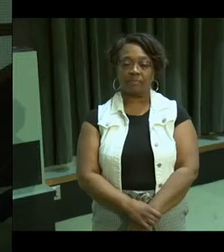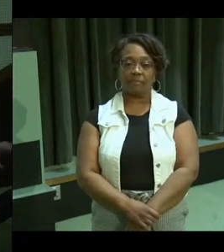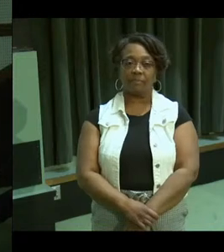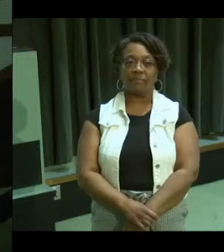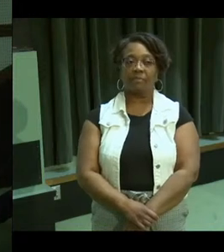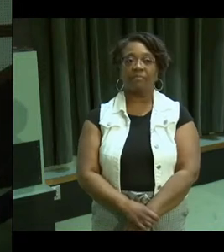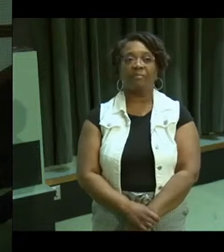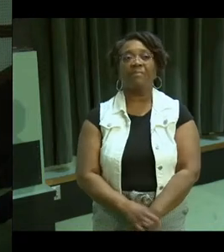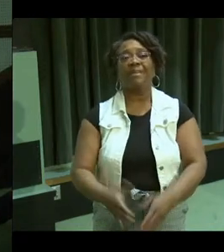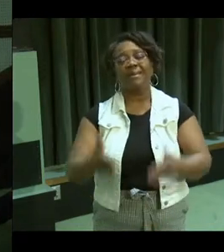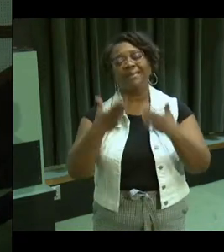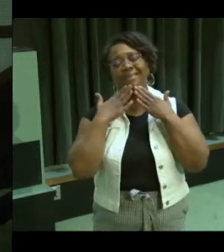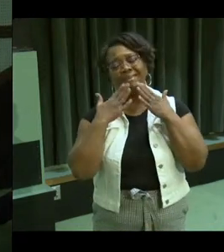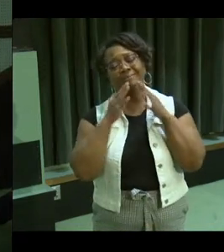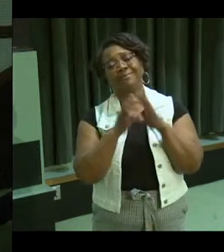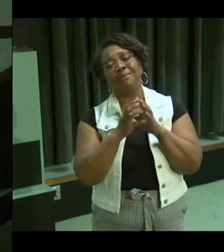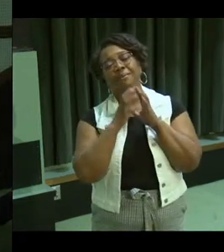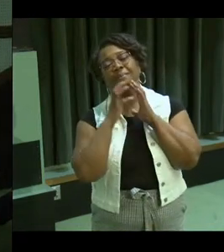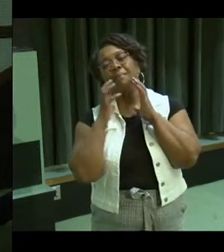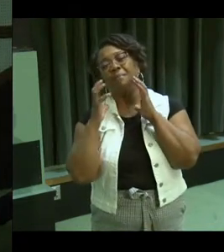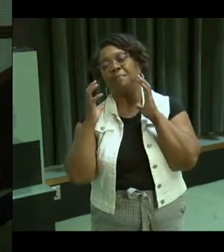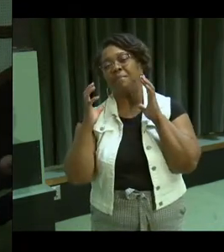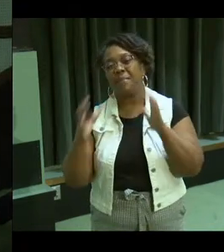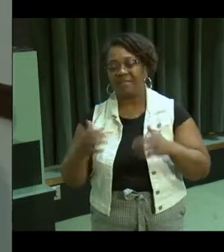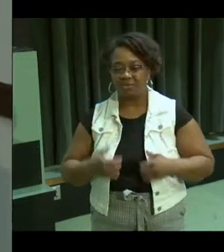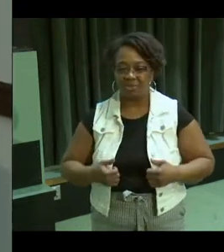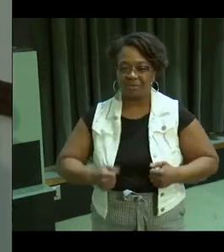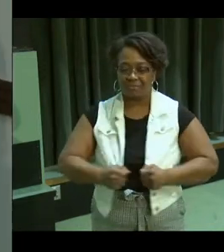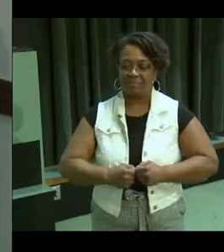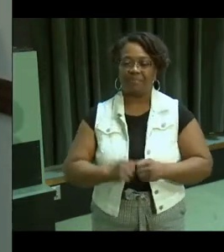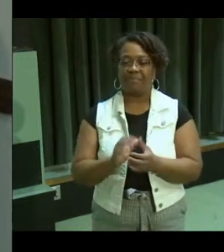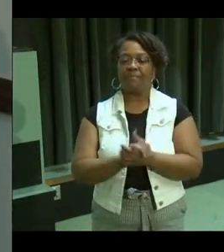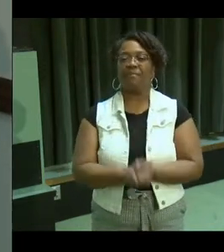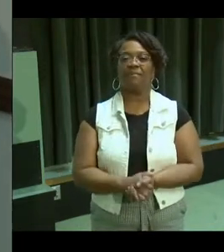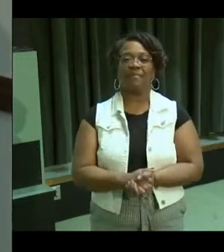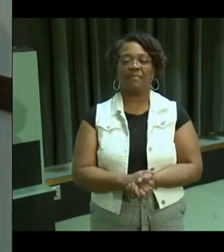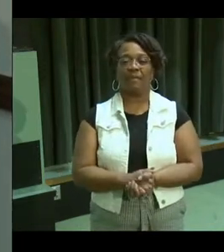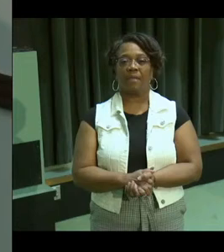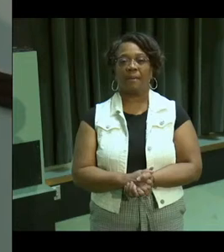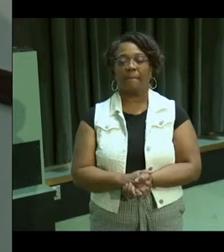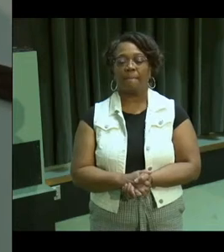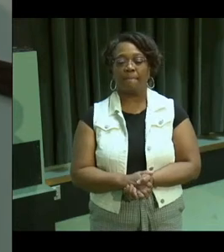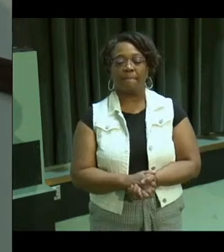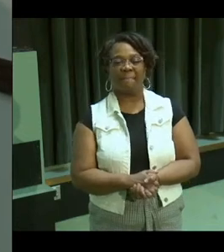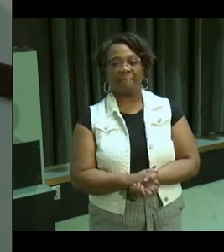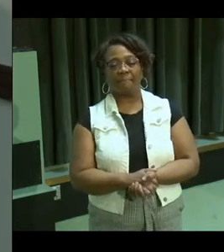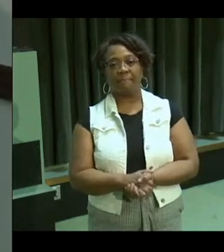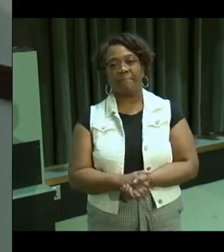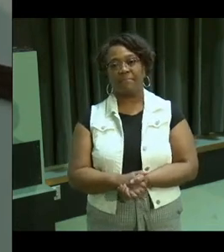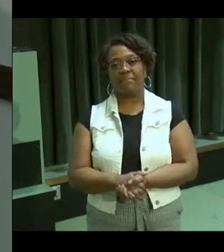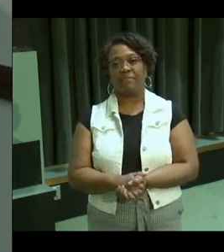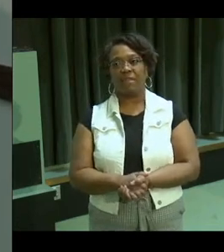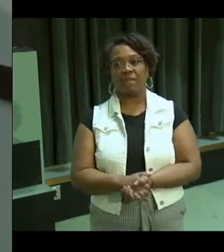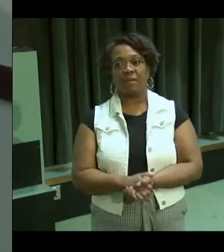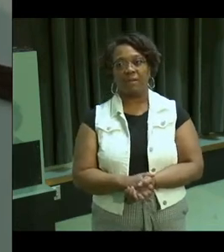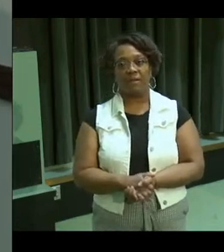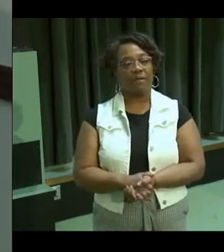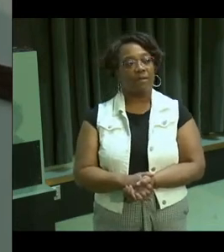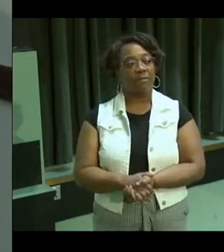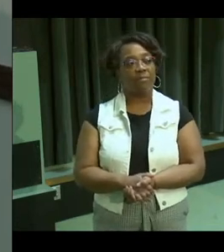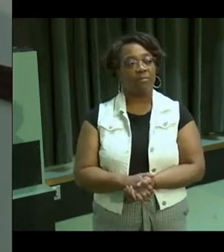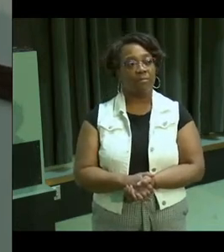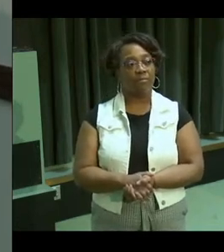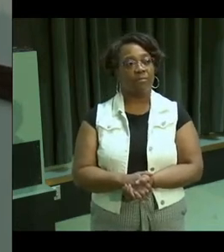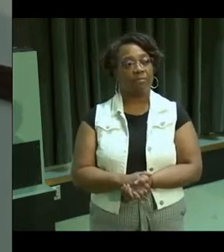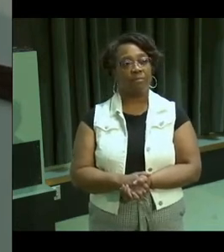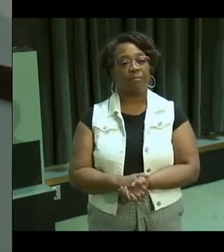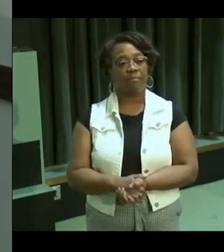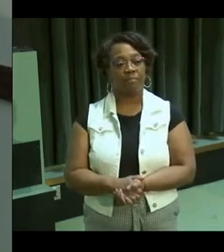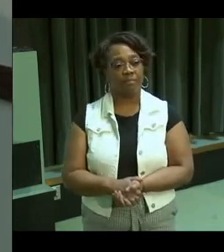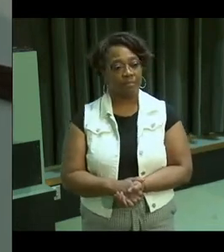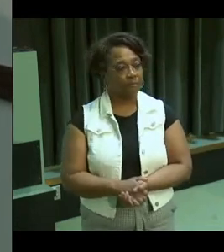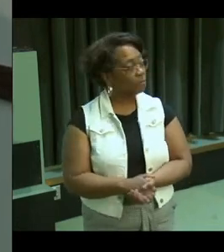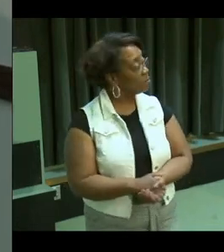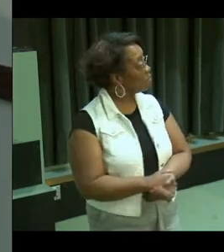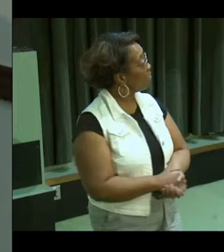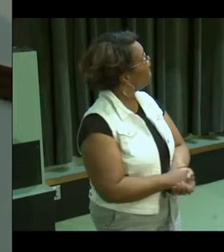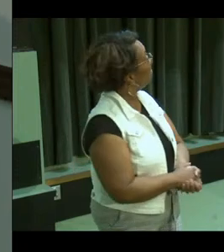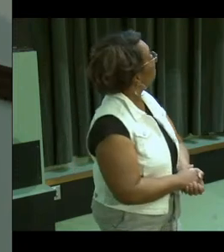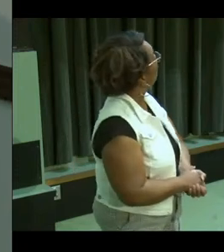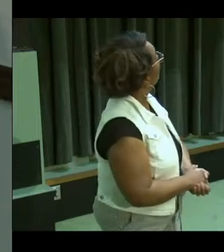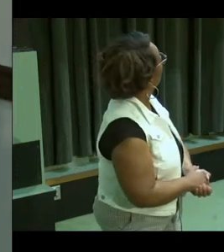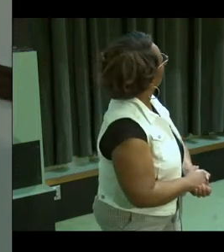Thank you so much. Oh, is